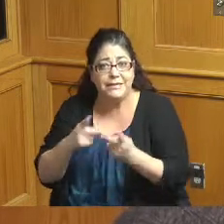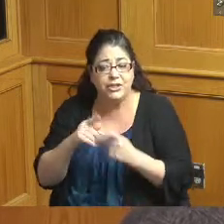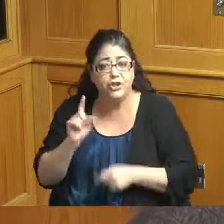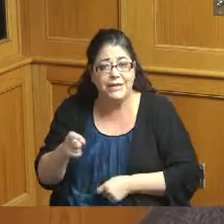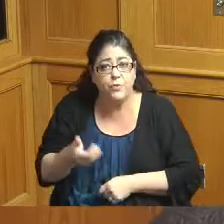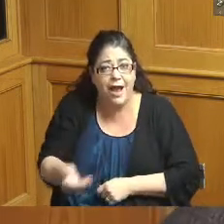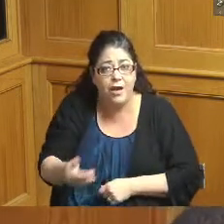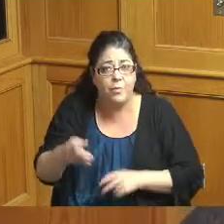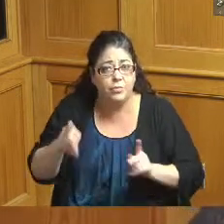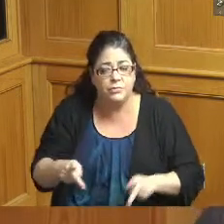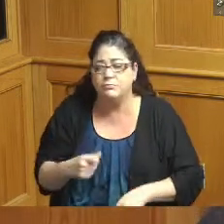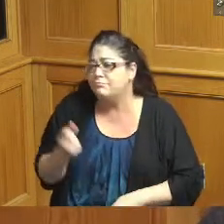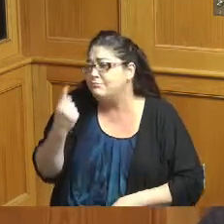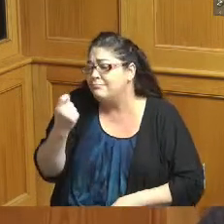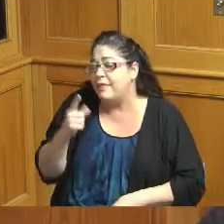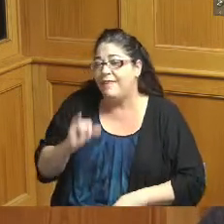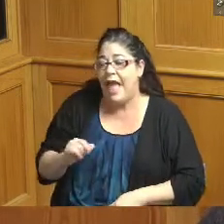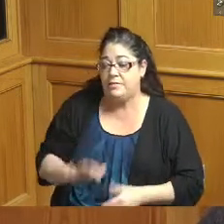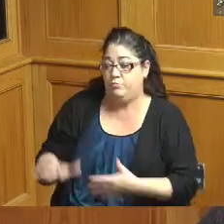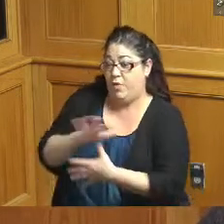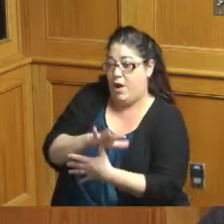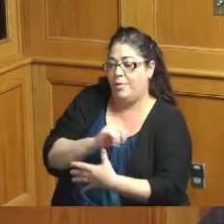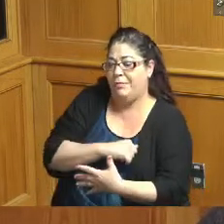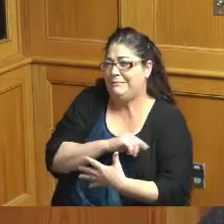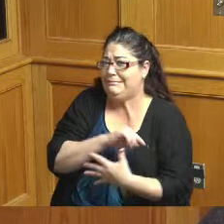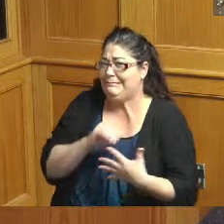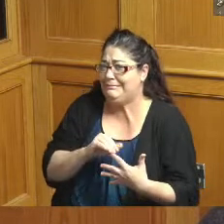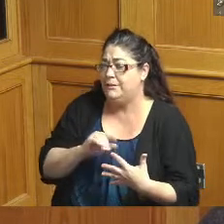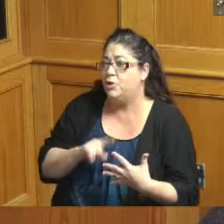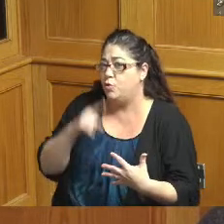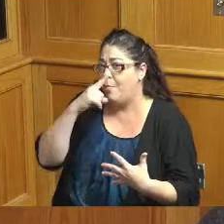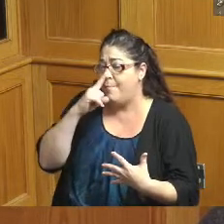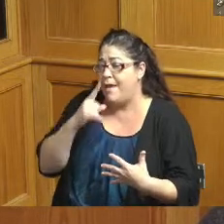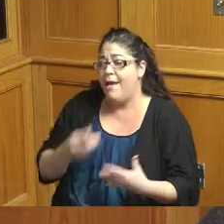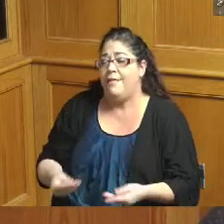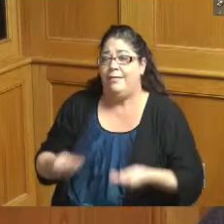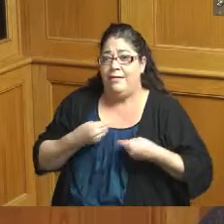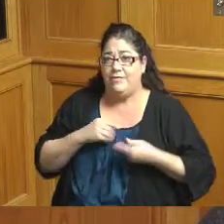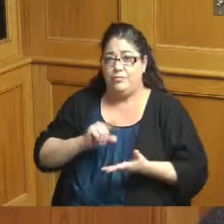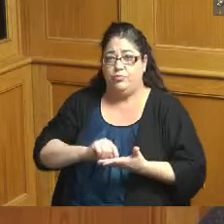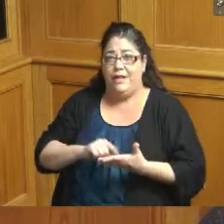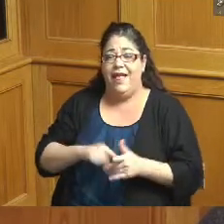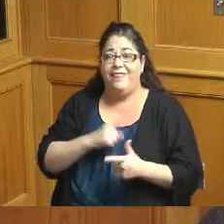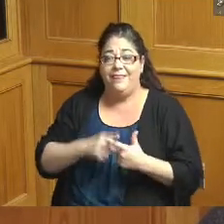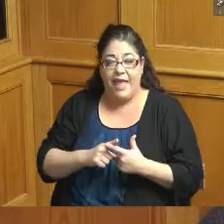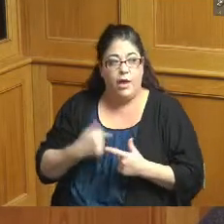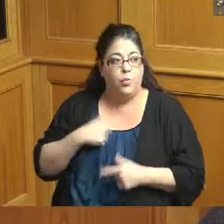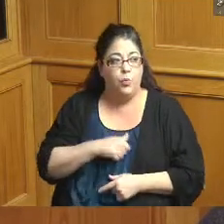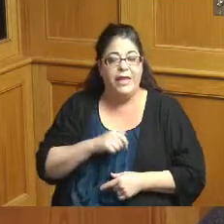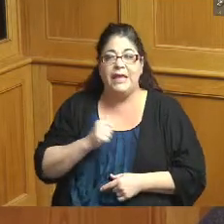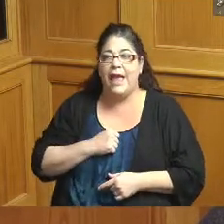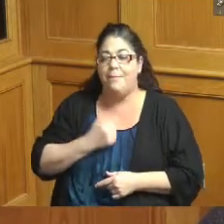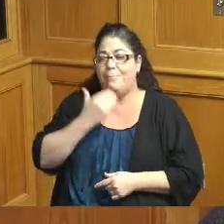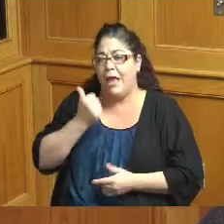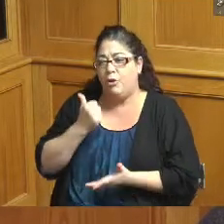you can do that and that will help you to better take advantage of this budget process so I don't